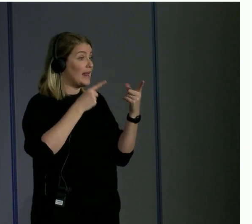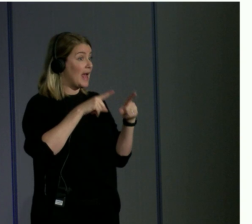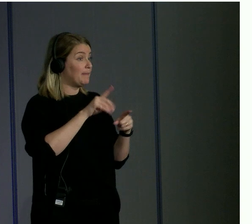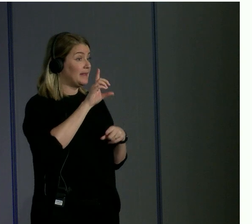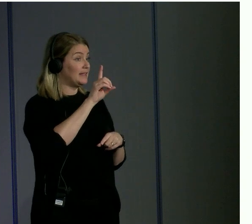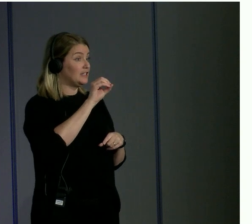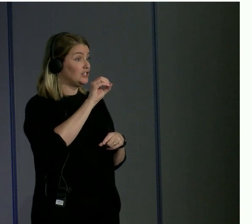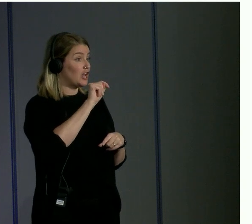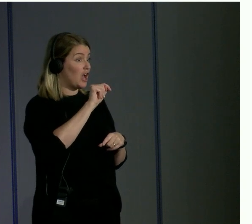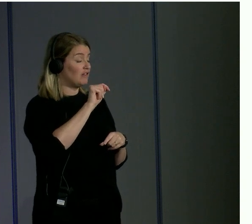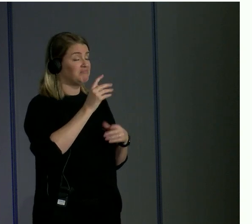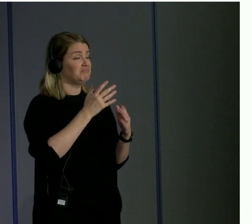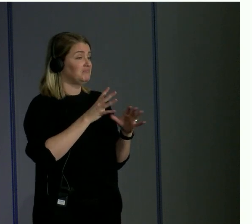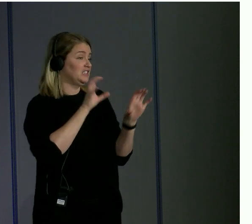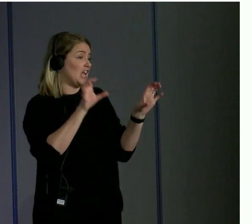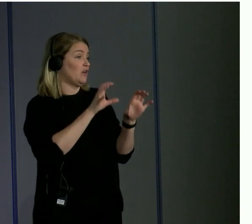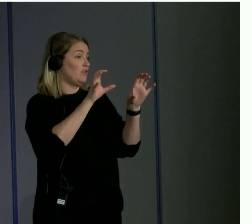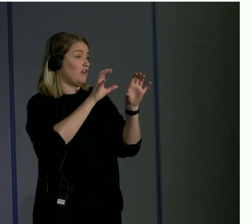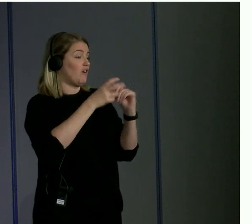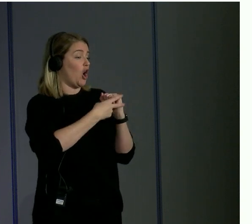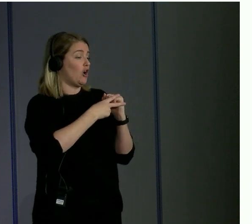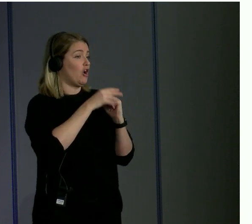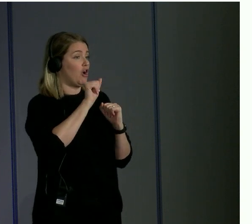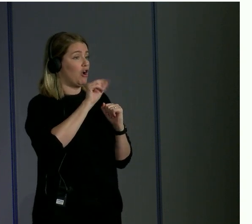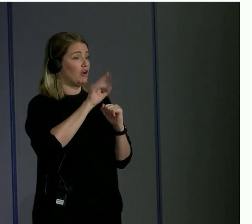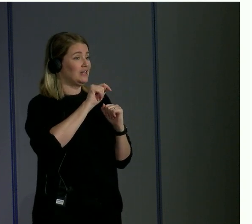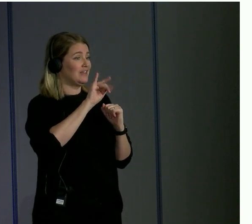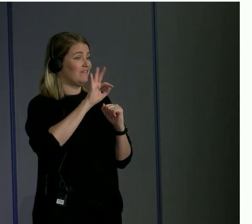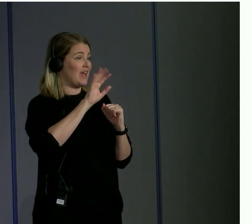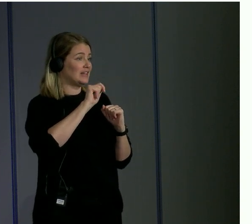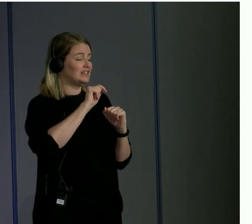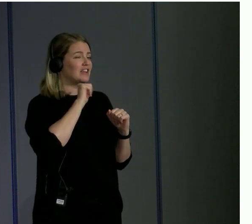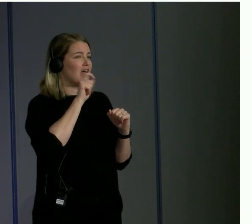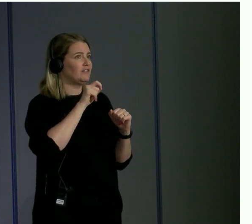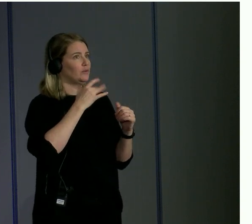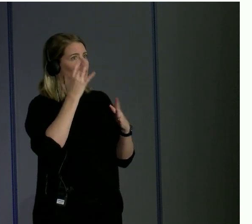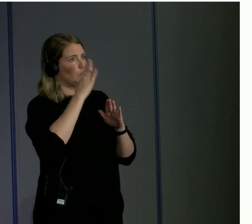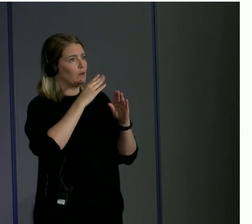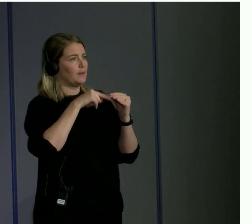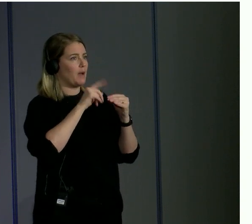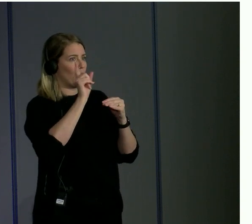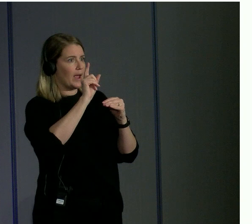can be artifacted. They don't have to worry about how I put them in the table, right?